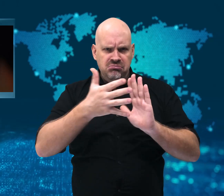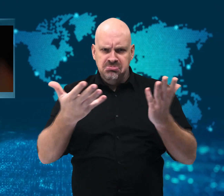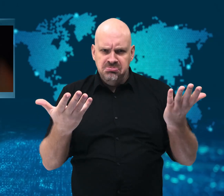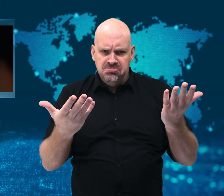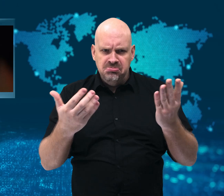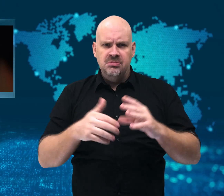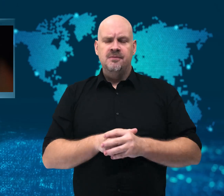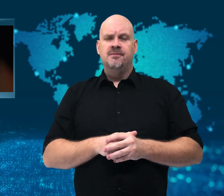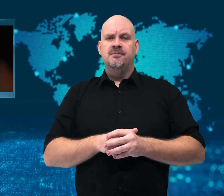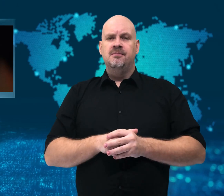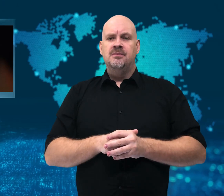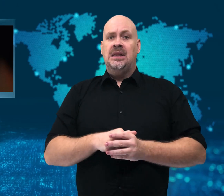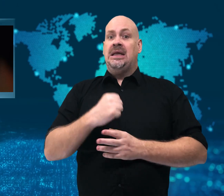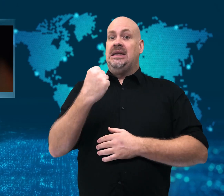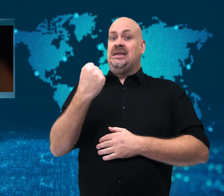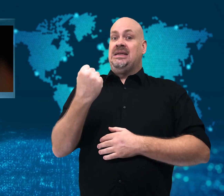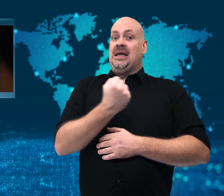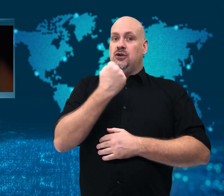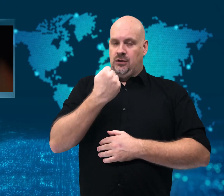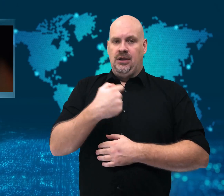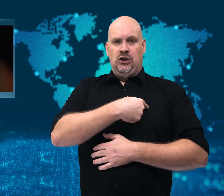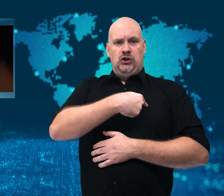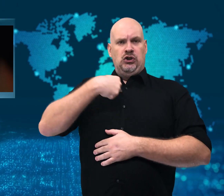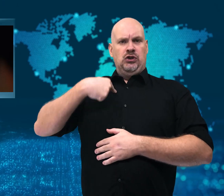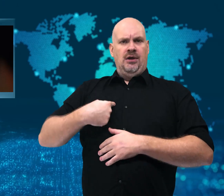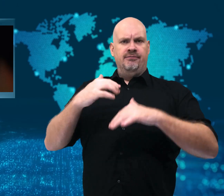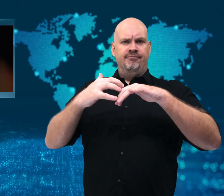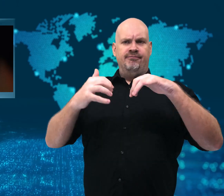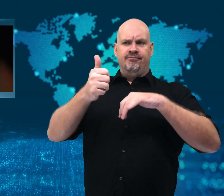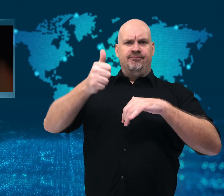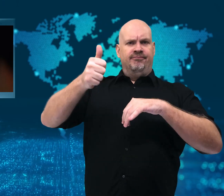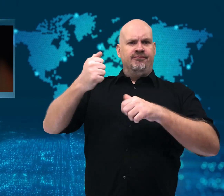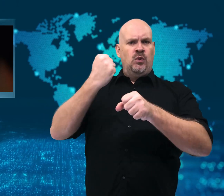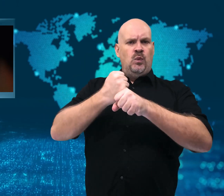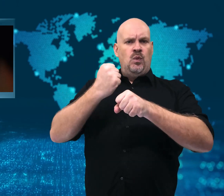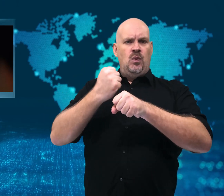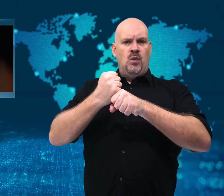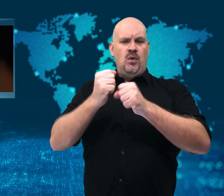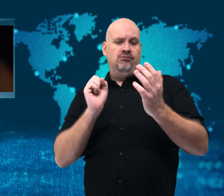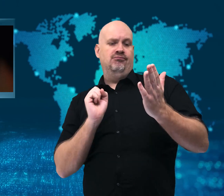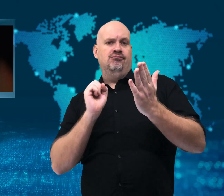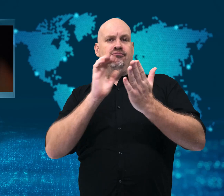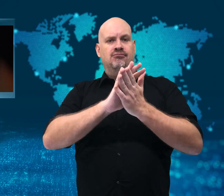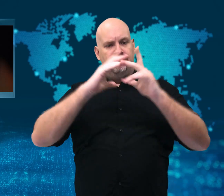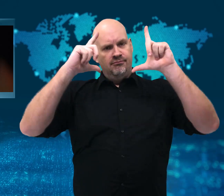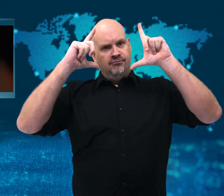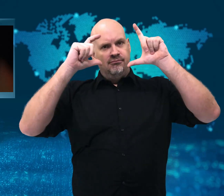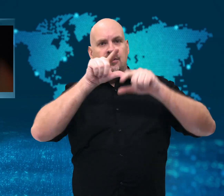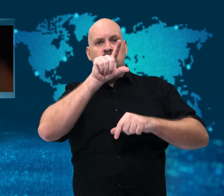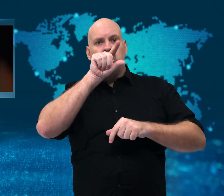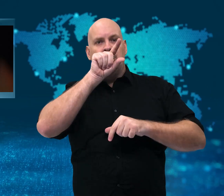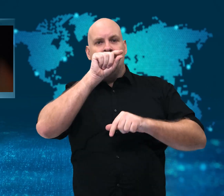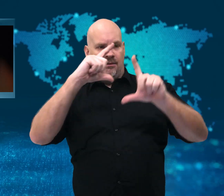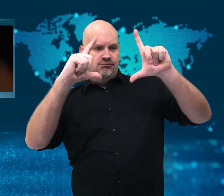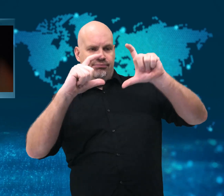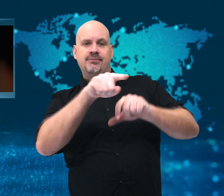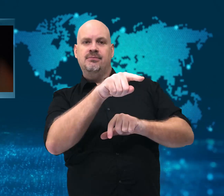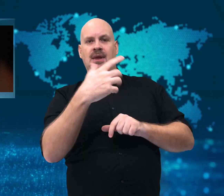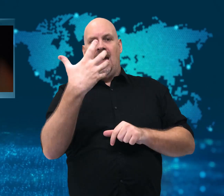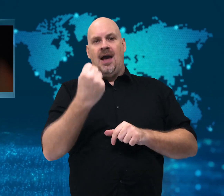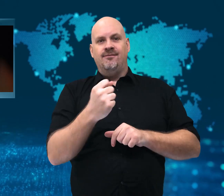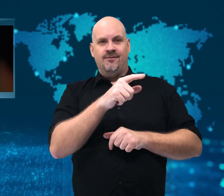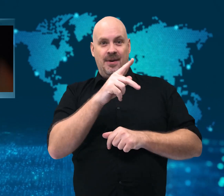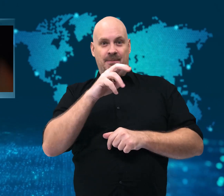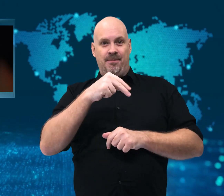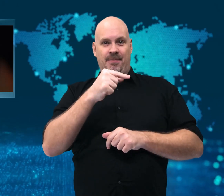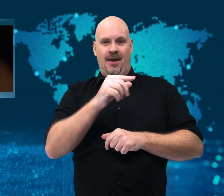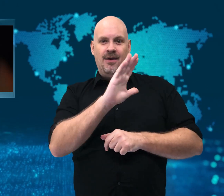Chinese officials posted pictures on Twitter showing Peng safe and